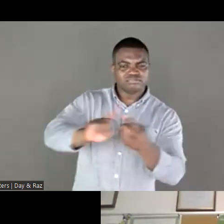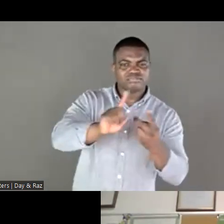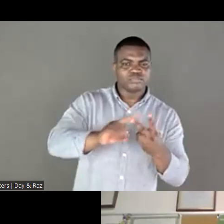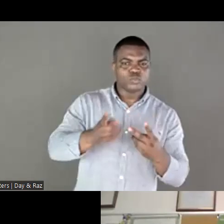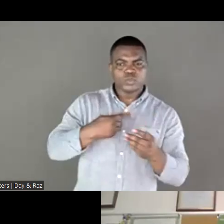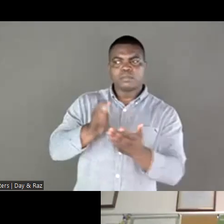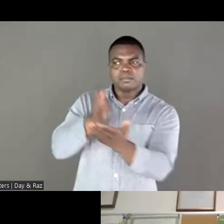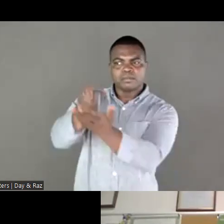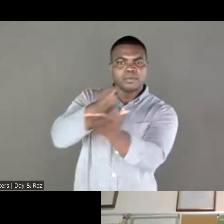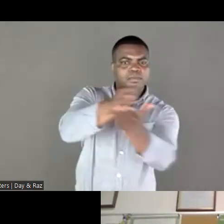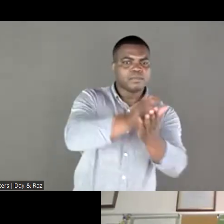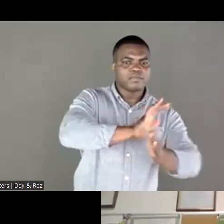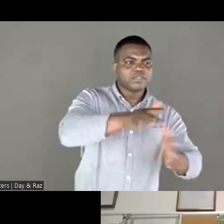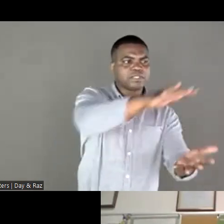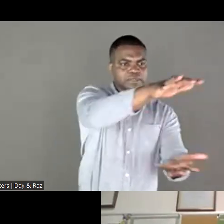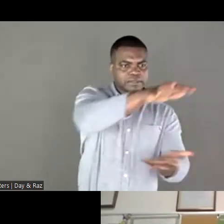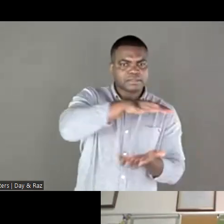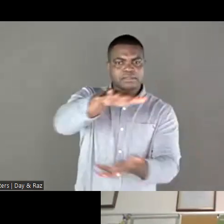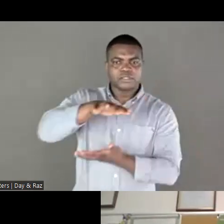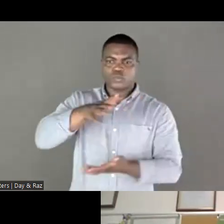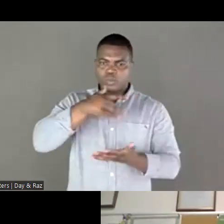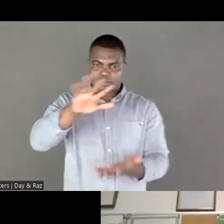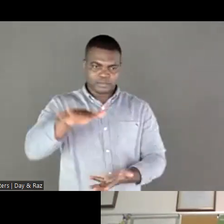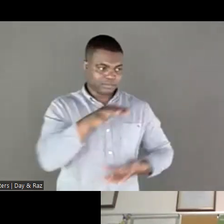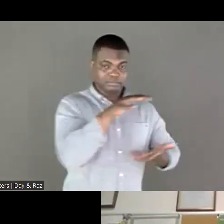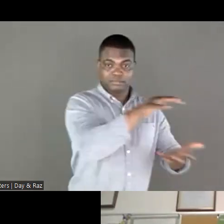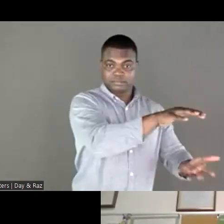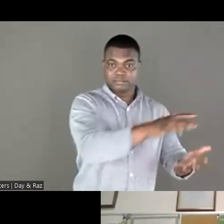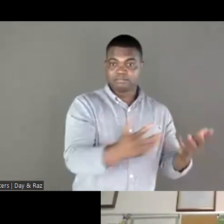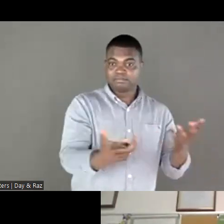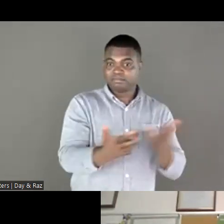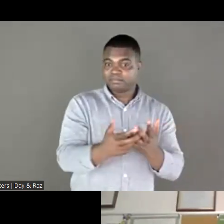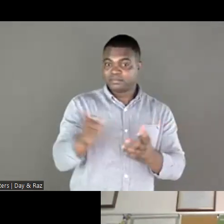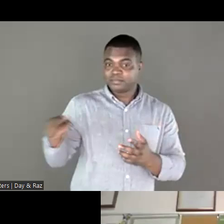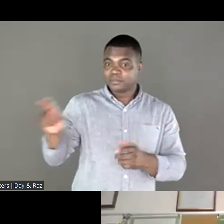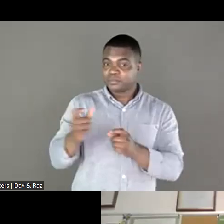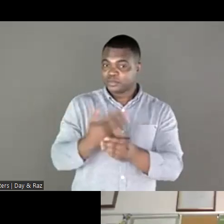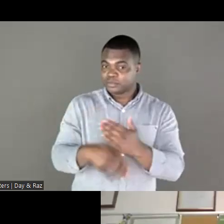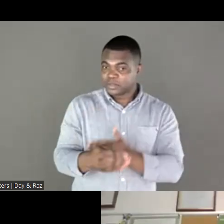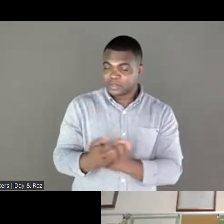planning for this funding, that would be a great thing. The third thing we paid attention to this